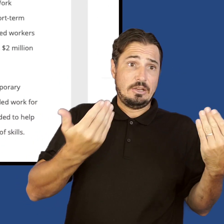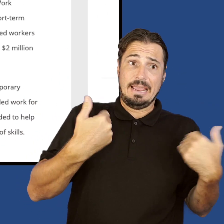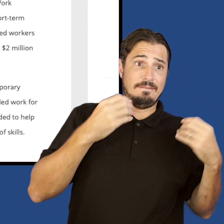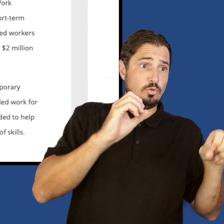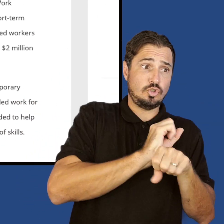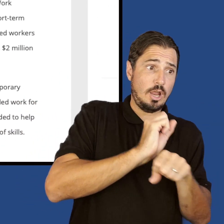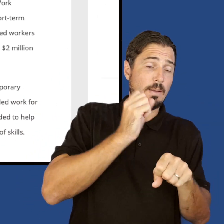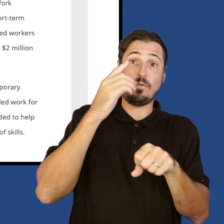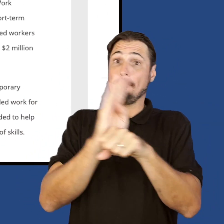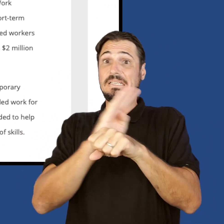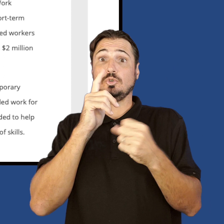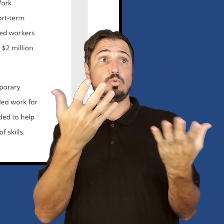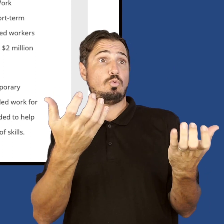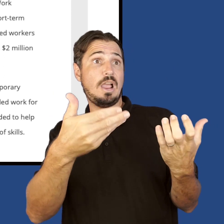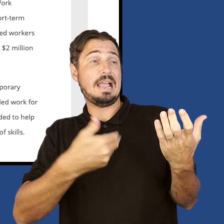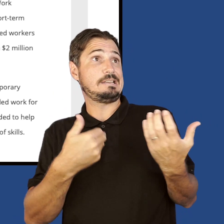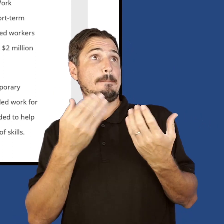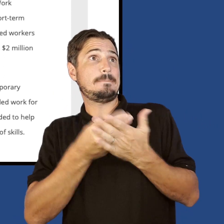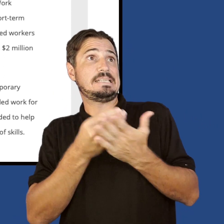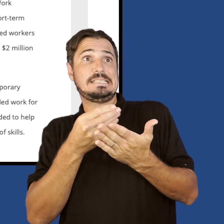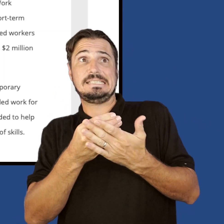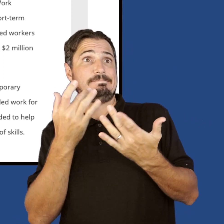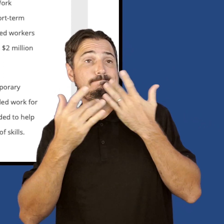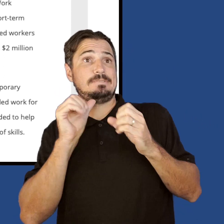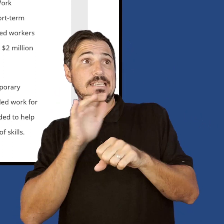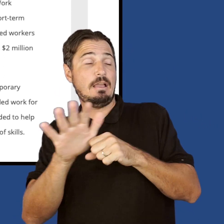Jobs will start in September, and will continue for 12 weeks.